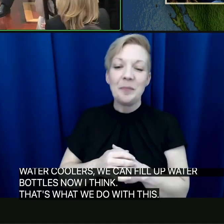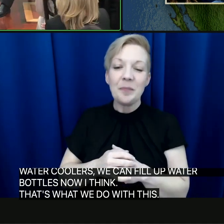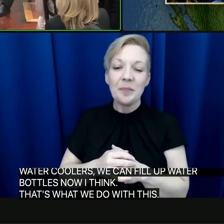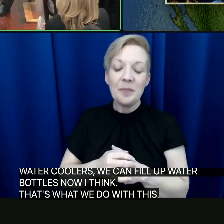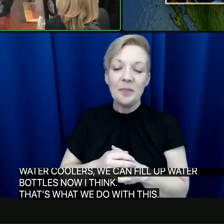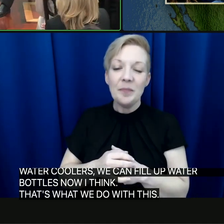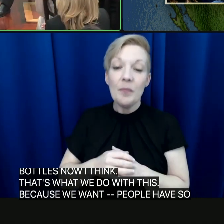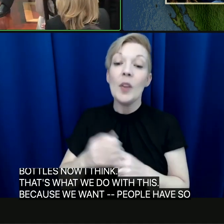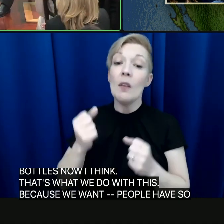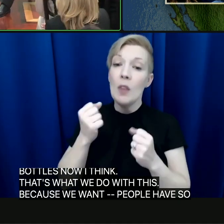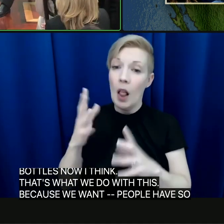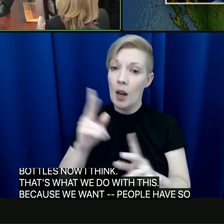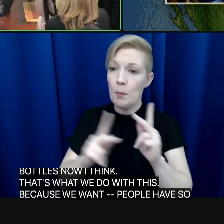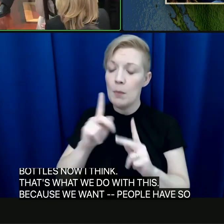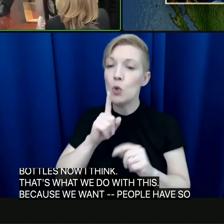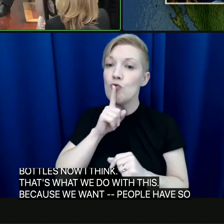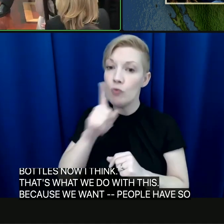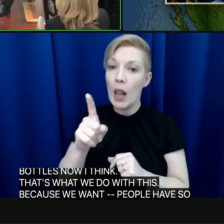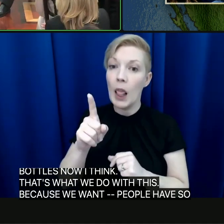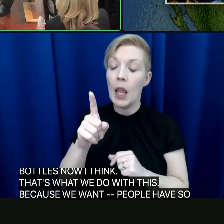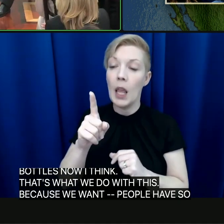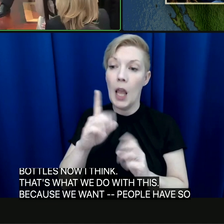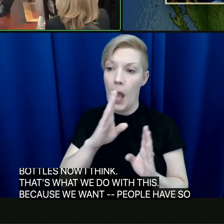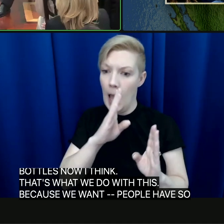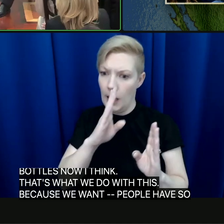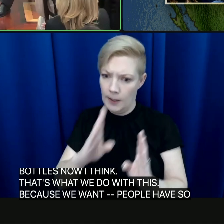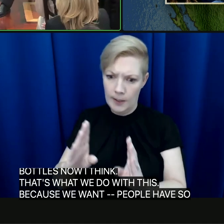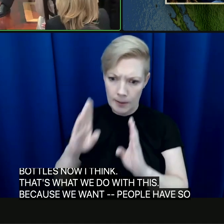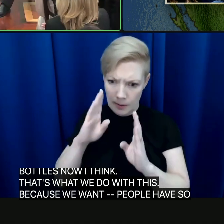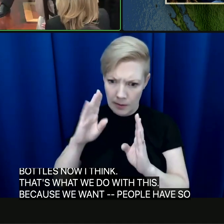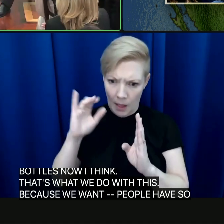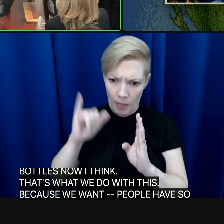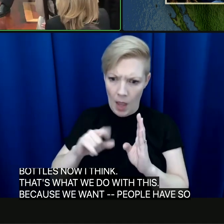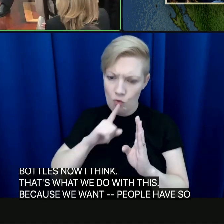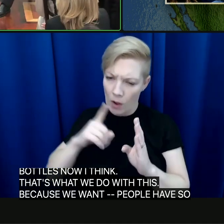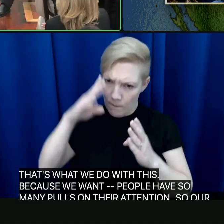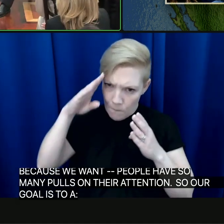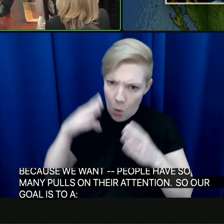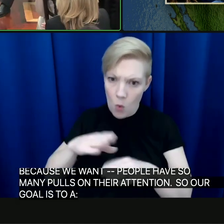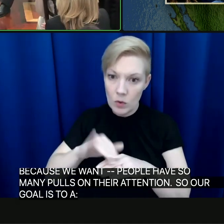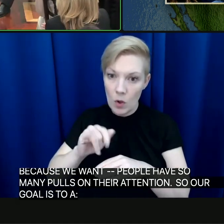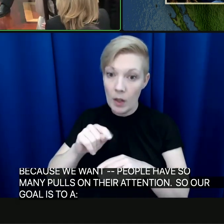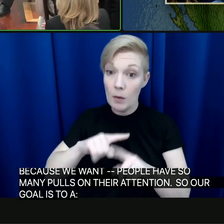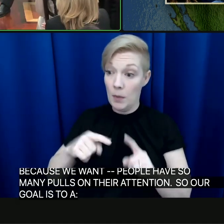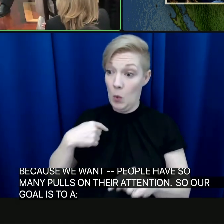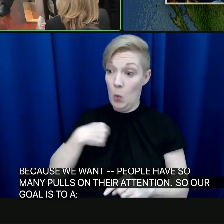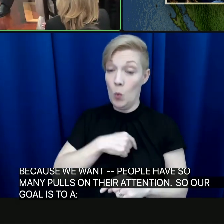And so our goal is to give you the information you need, but to do it in such a compelling way that you stop and you go,